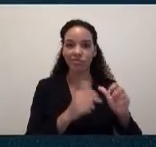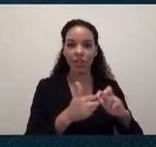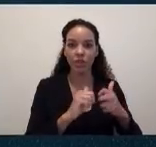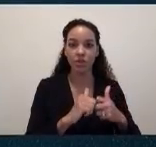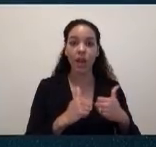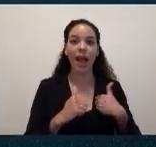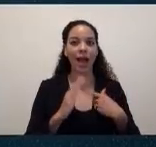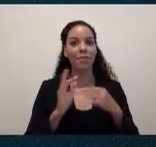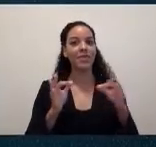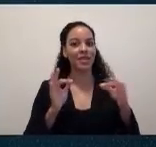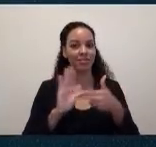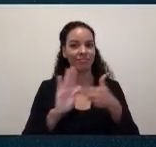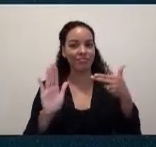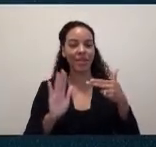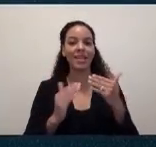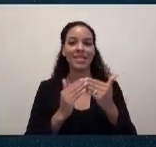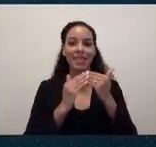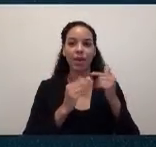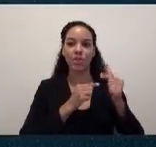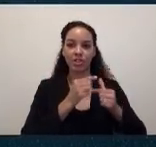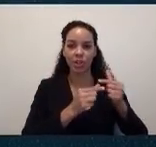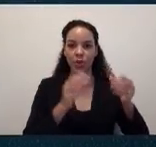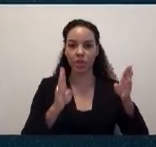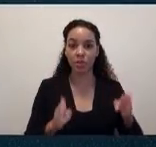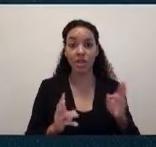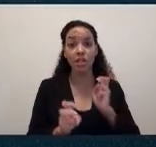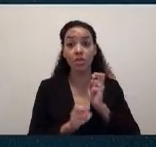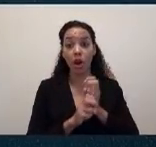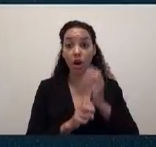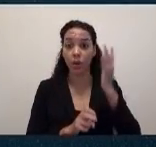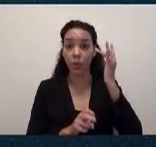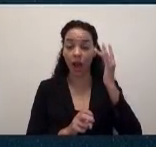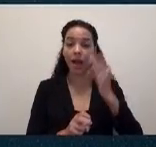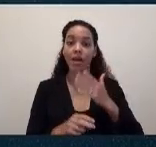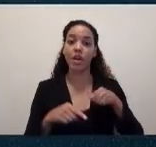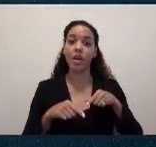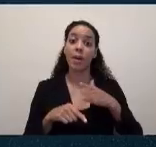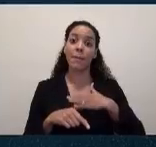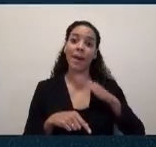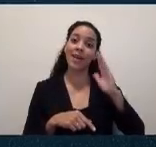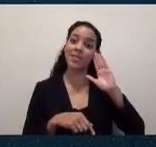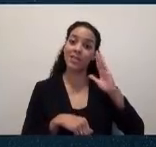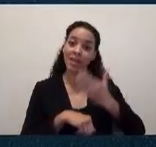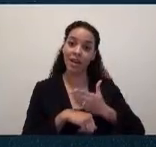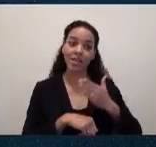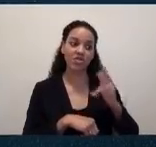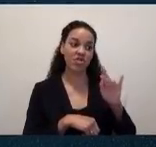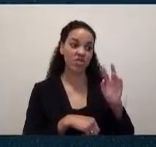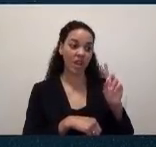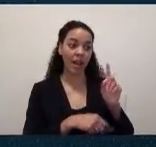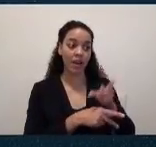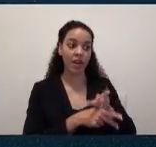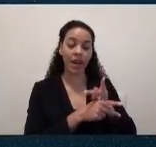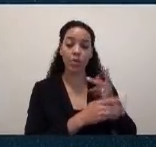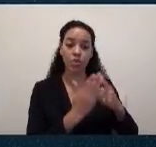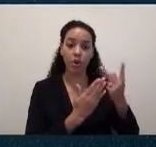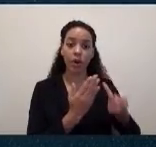It has been hard for me, because during the pandemic, my son's childcare program closed. And while it's open now, it's a huge cost to me,